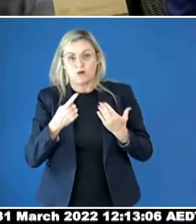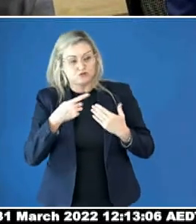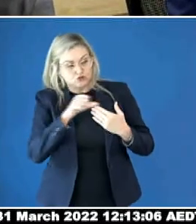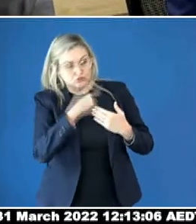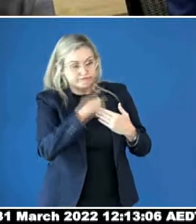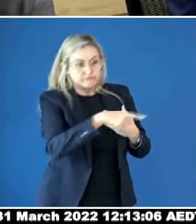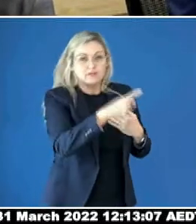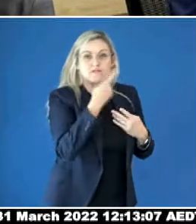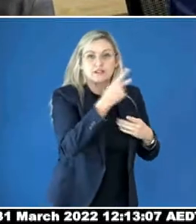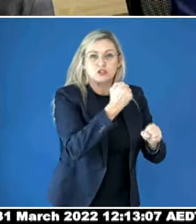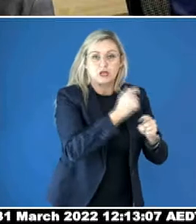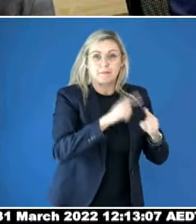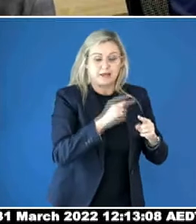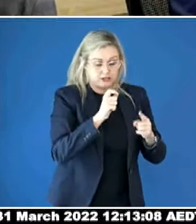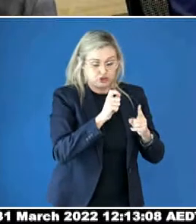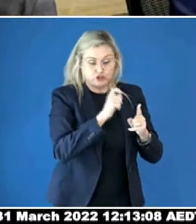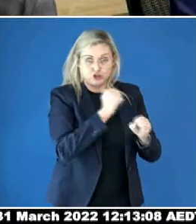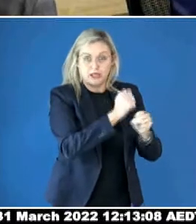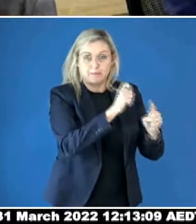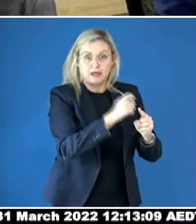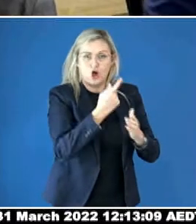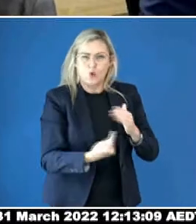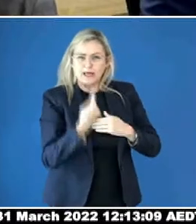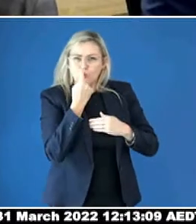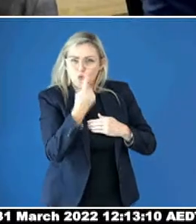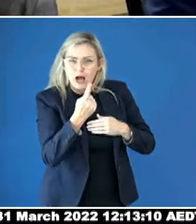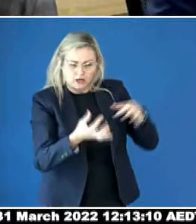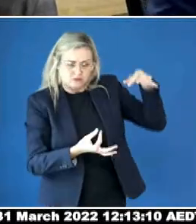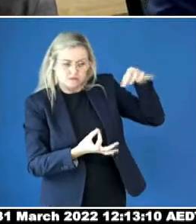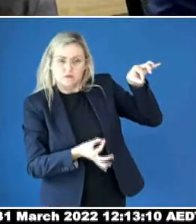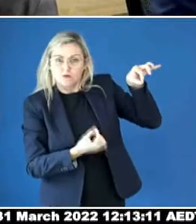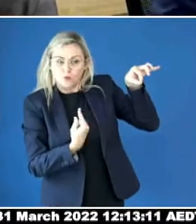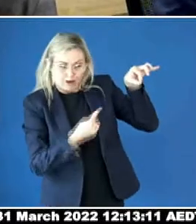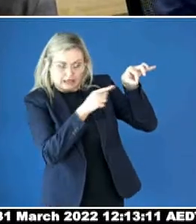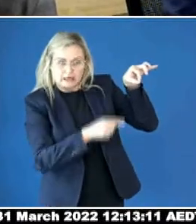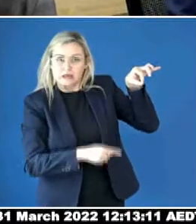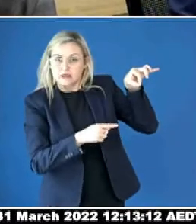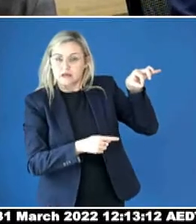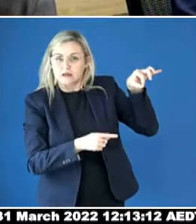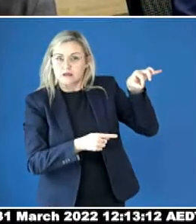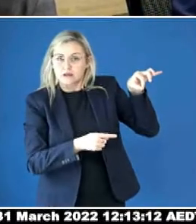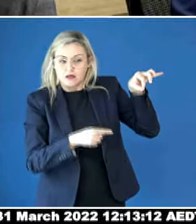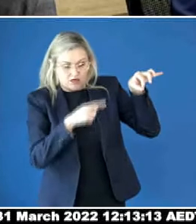Yes. And you would accept, wouldn't you, that based on this document it appears